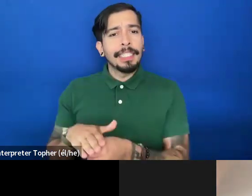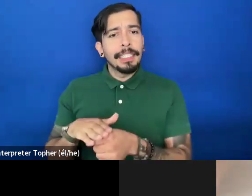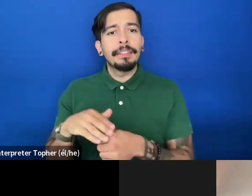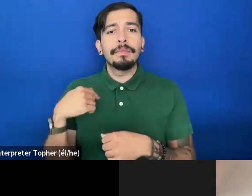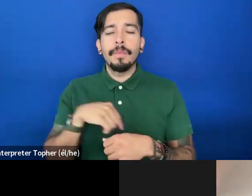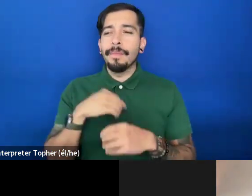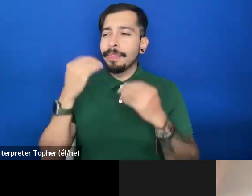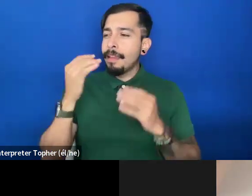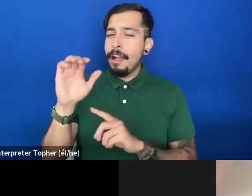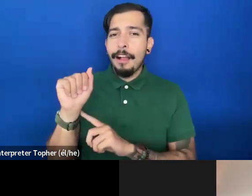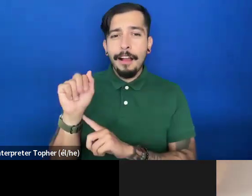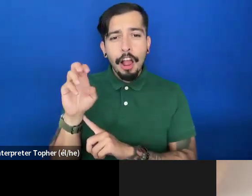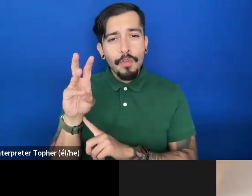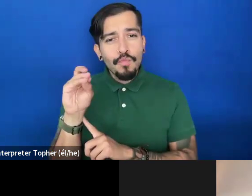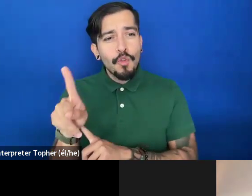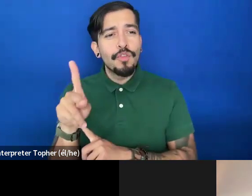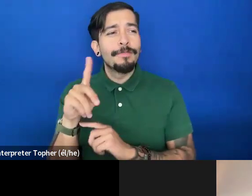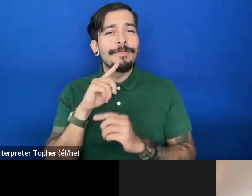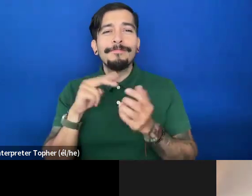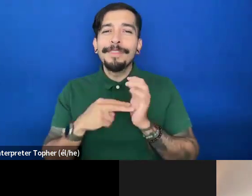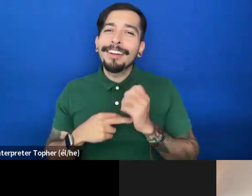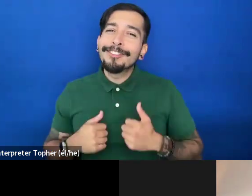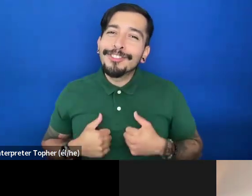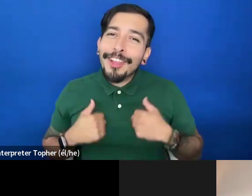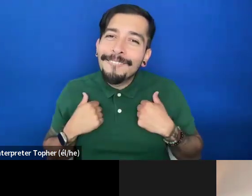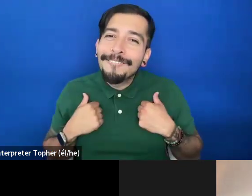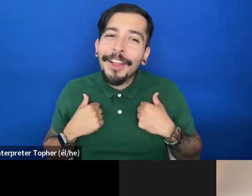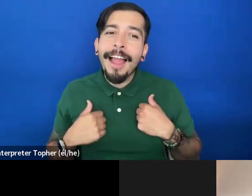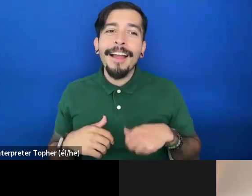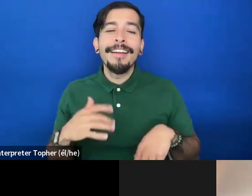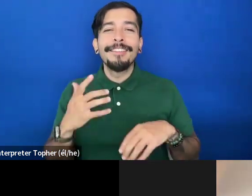Survival and liberation, because we must liberate ourselves from the oppression of ableism,